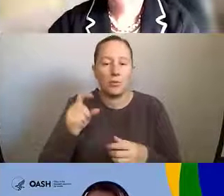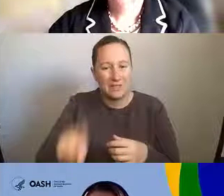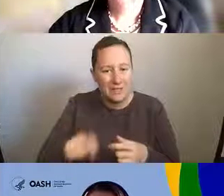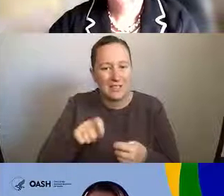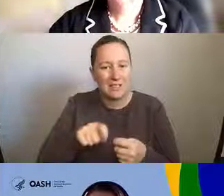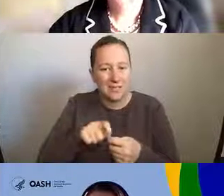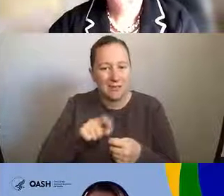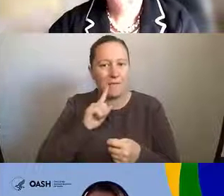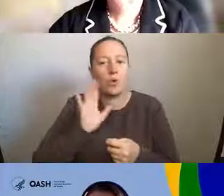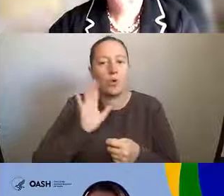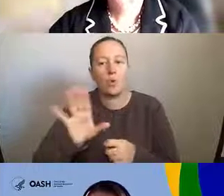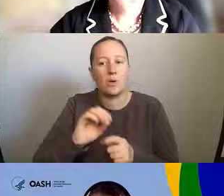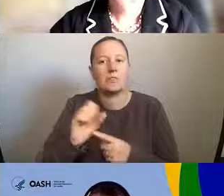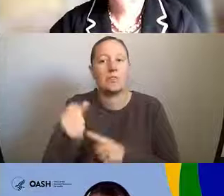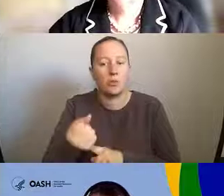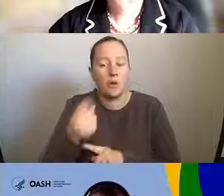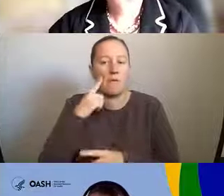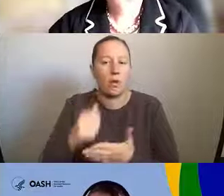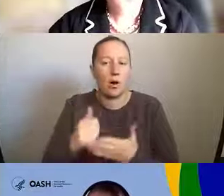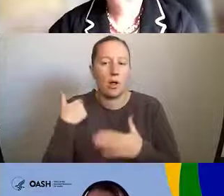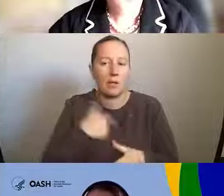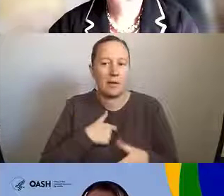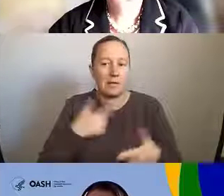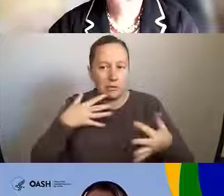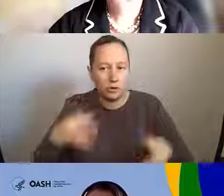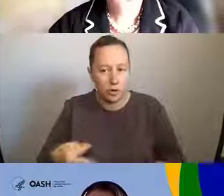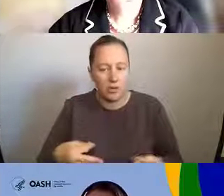But we will definitely try our best to help investigators